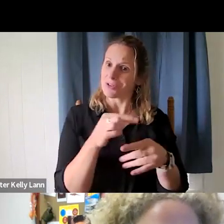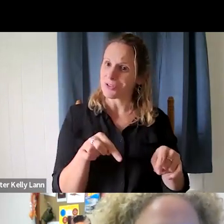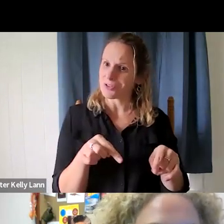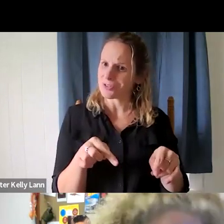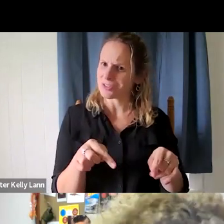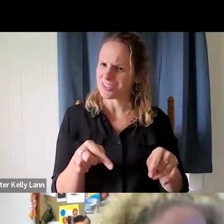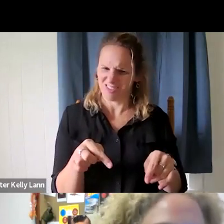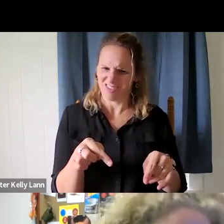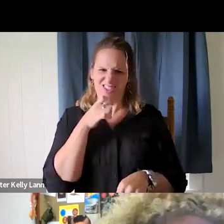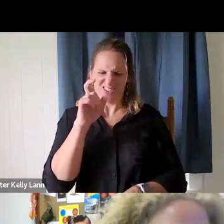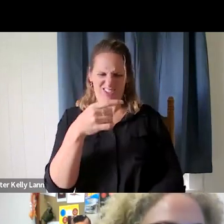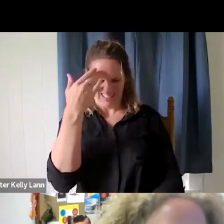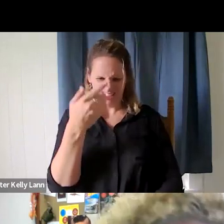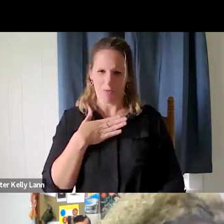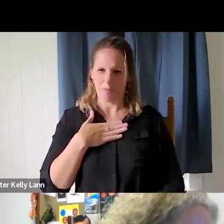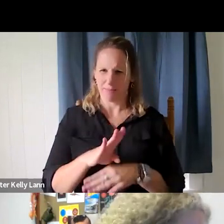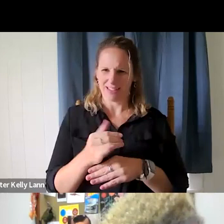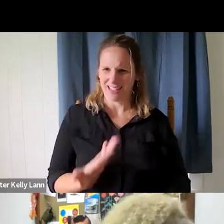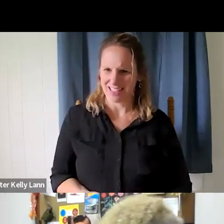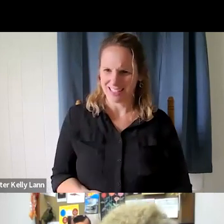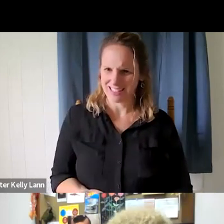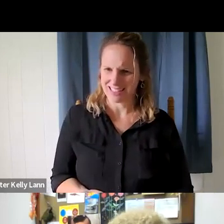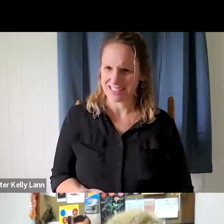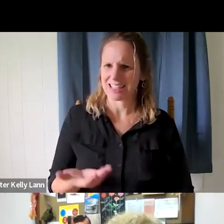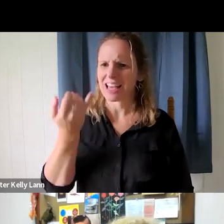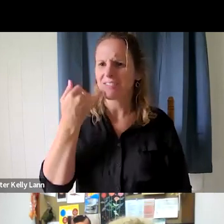that I use prescription drugs the way I shouldn't